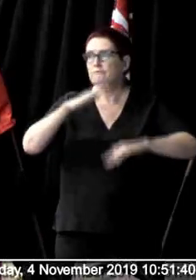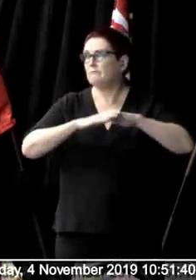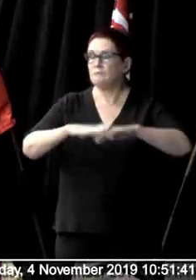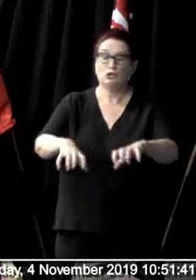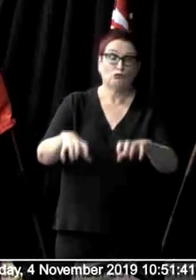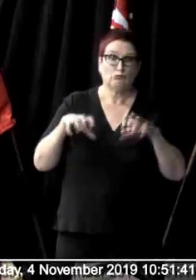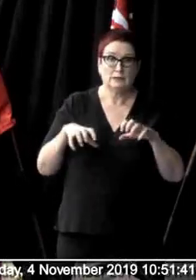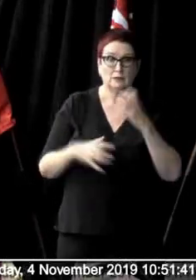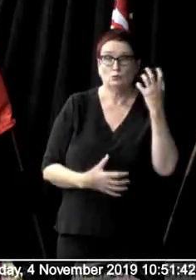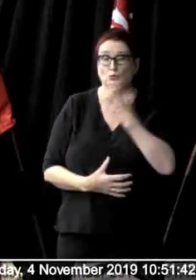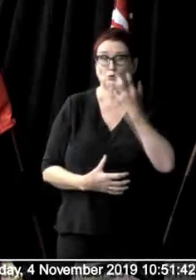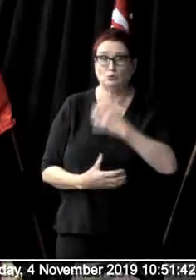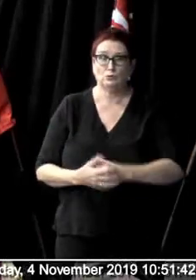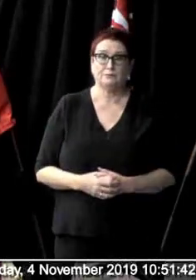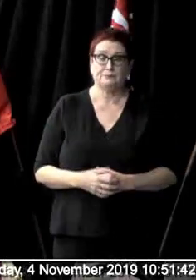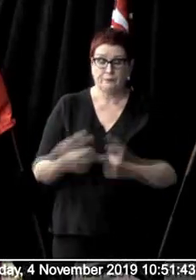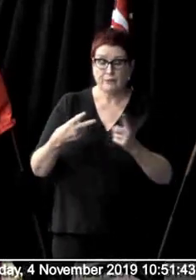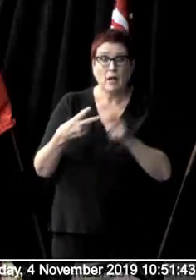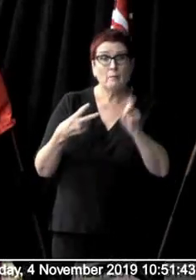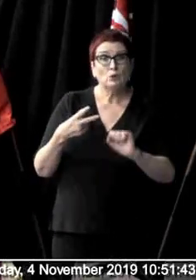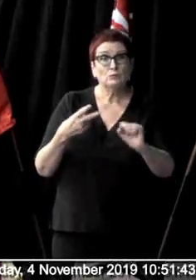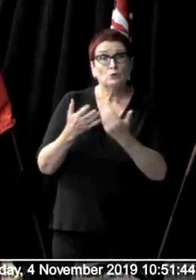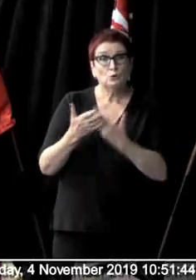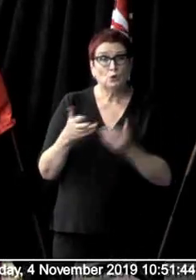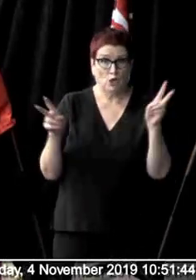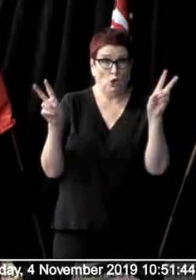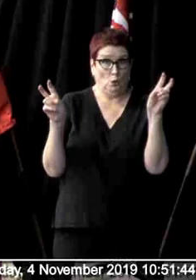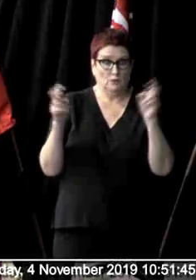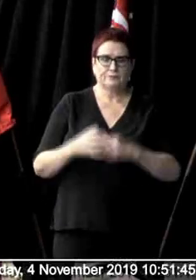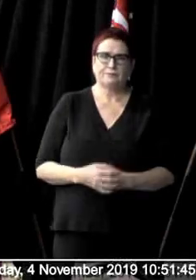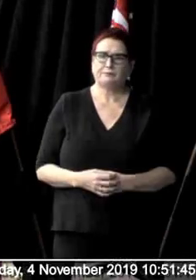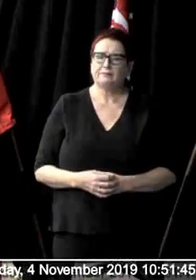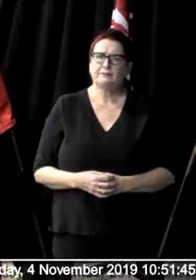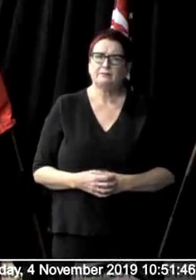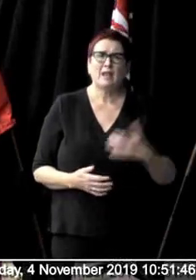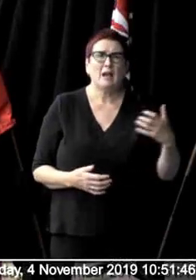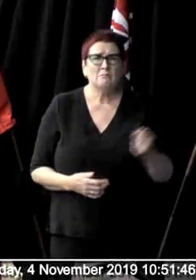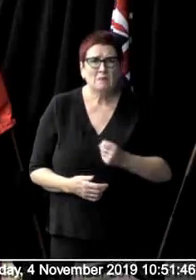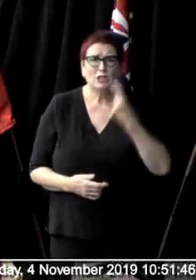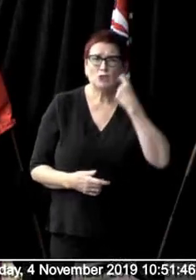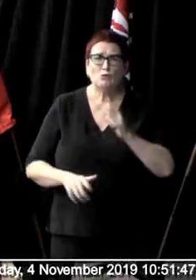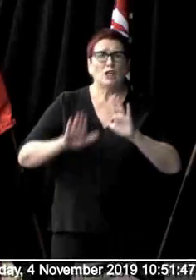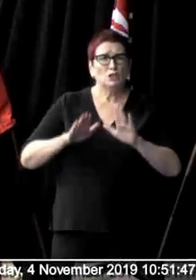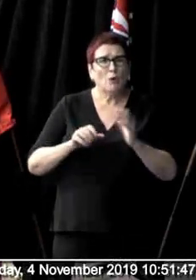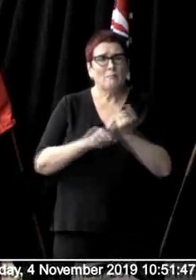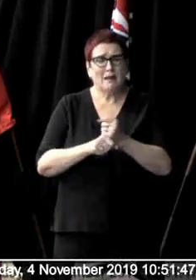From another, these are the words: We need to stop trying to make our children normal